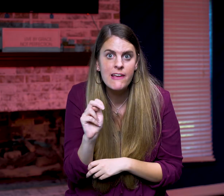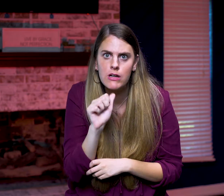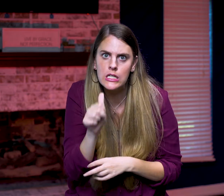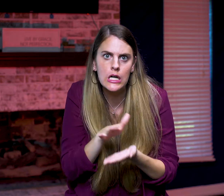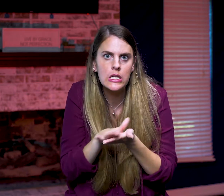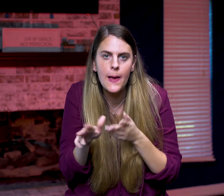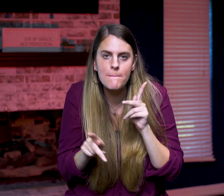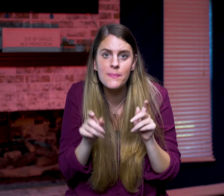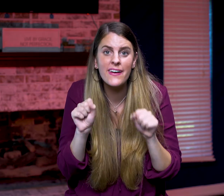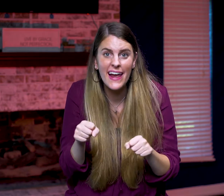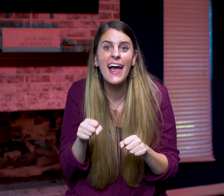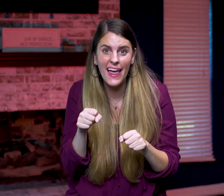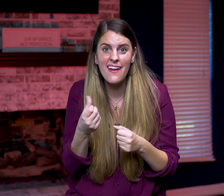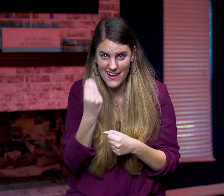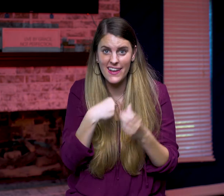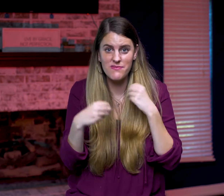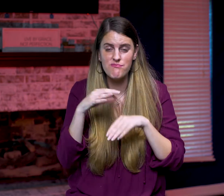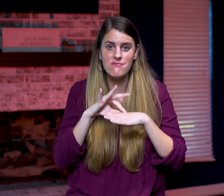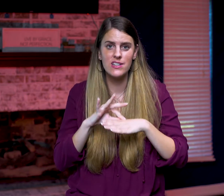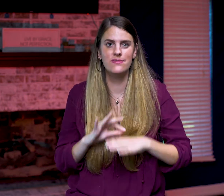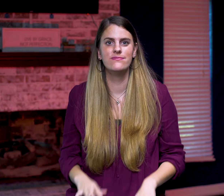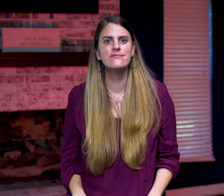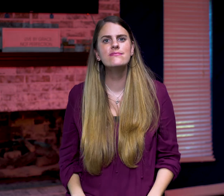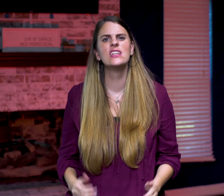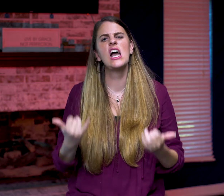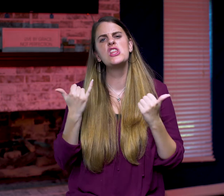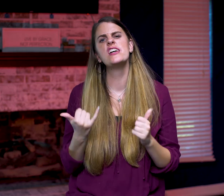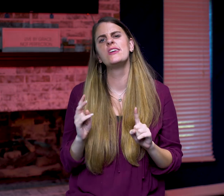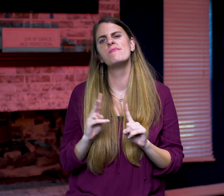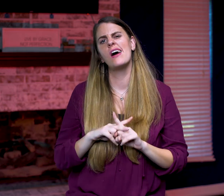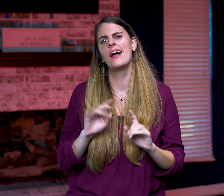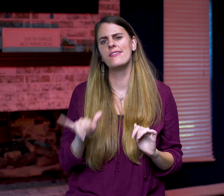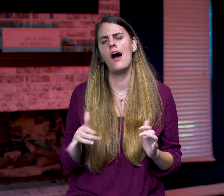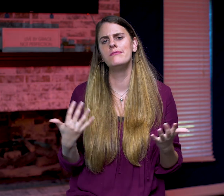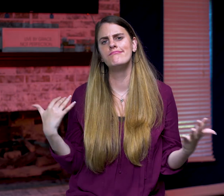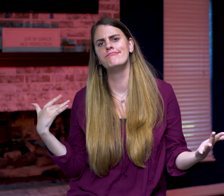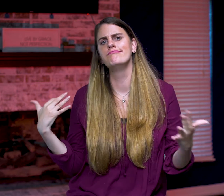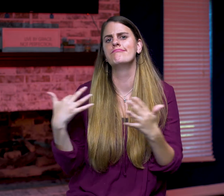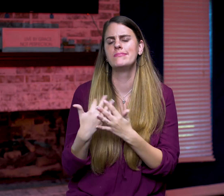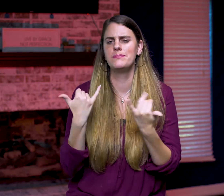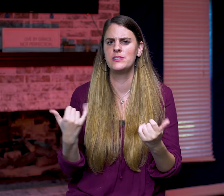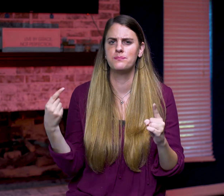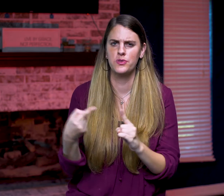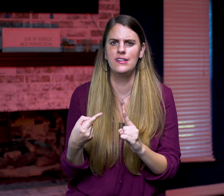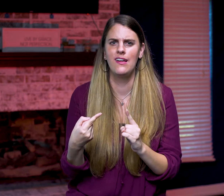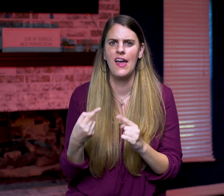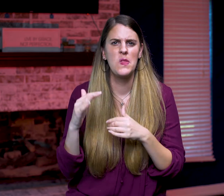and even unclean people can eat meat! This implies that up until this point,